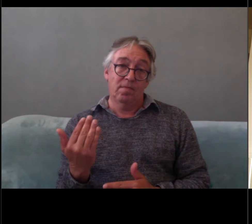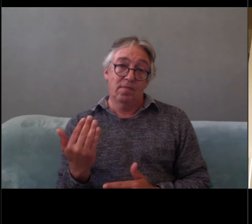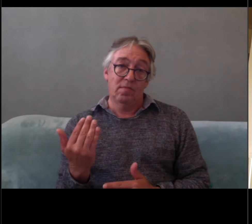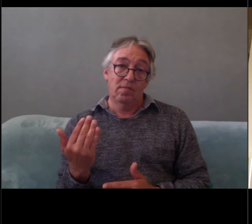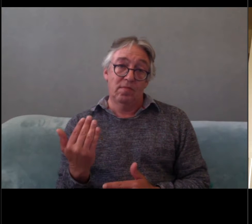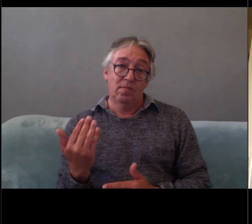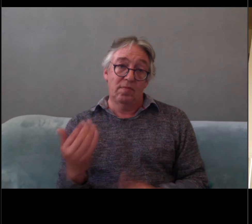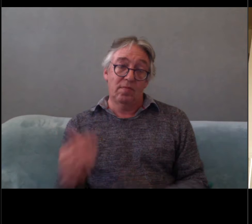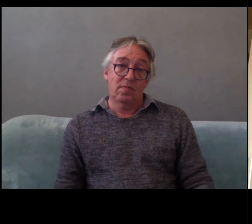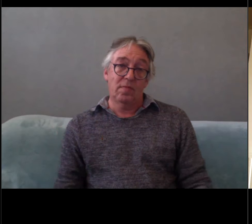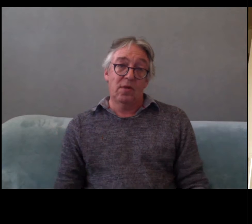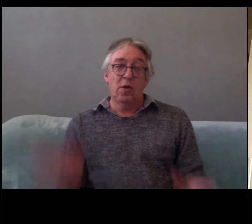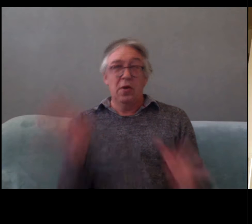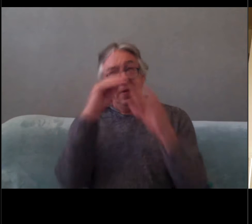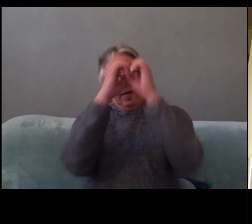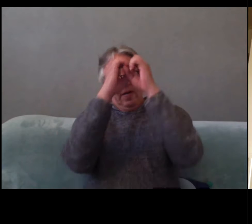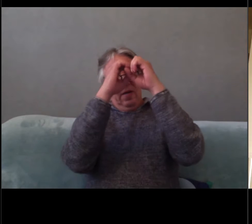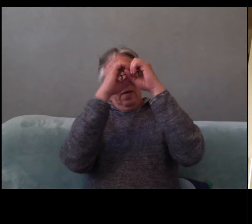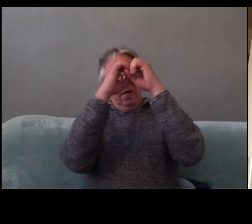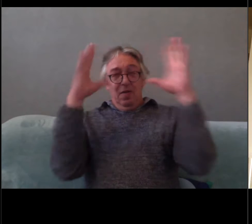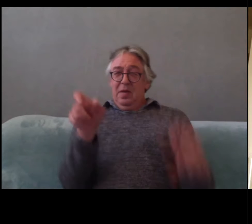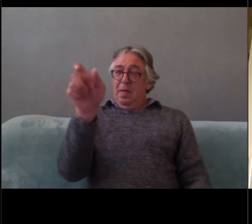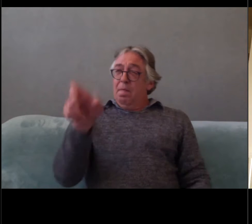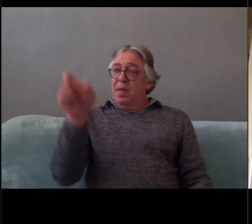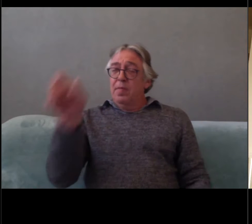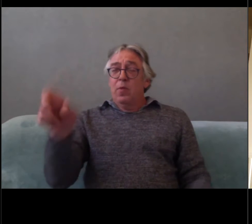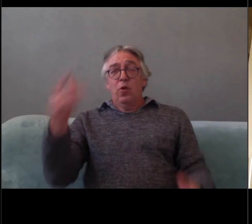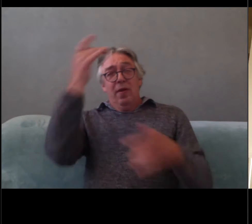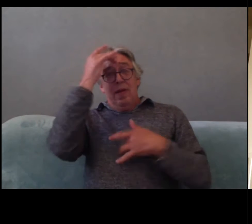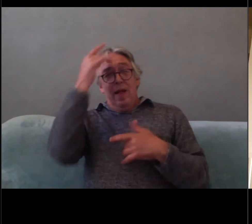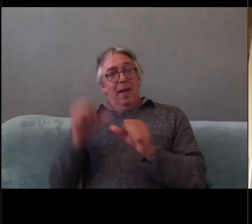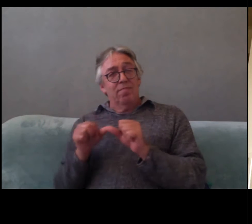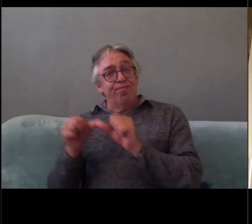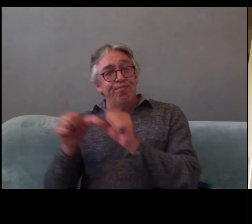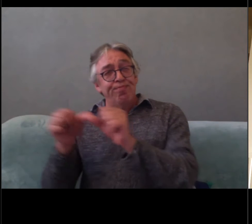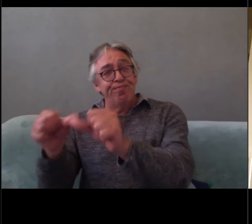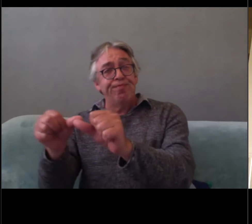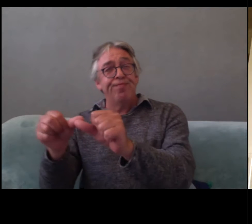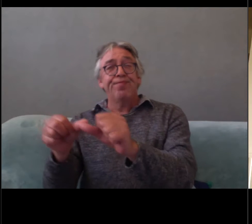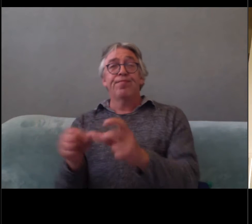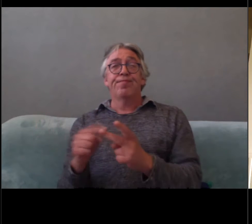persons with chronic diseases and their families for the future.